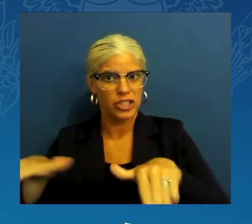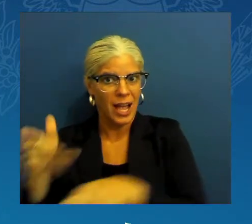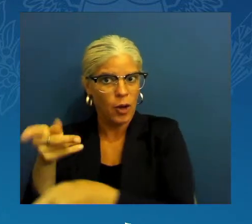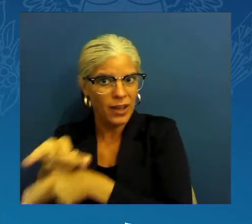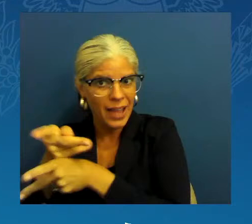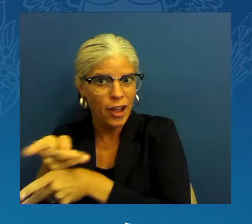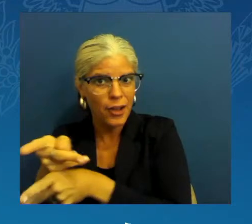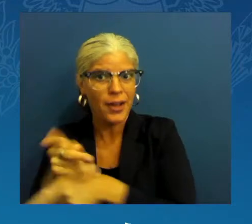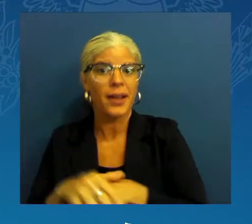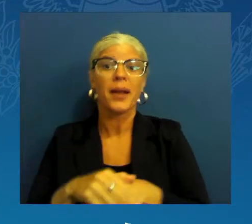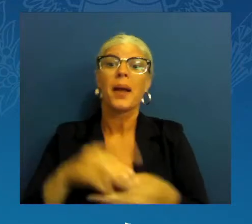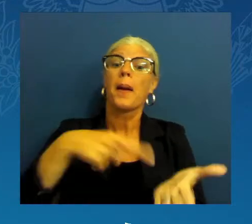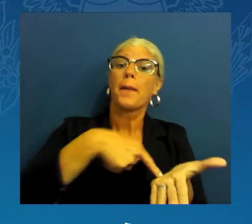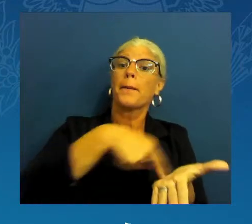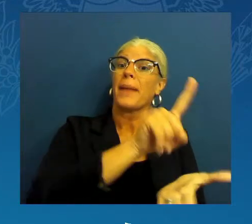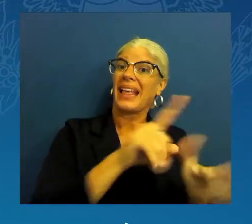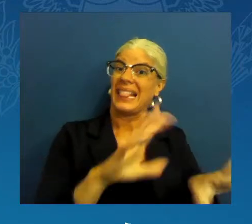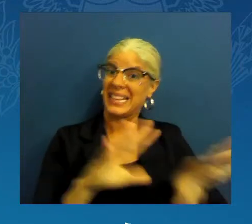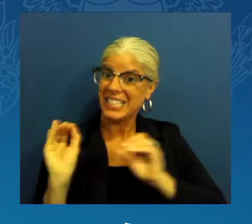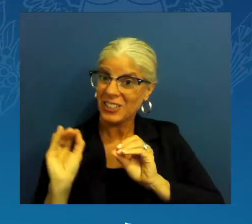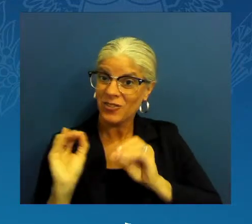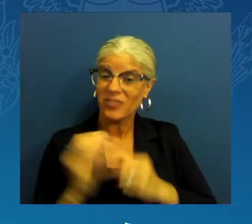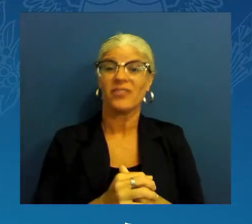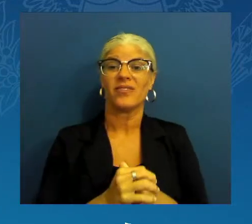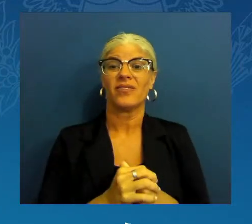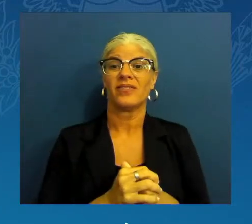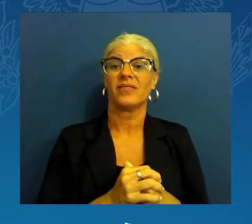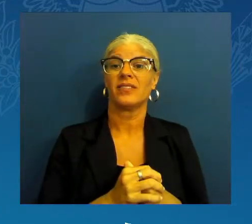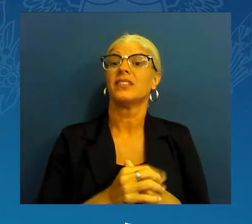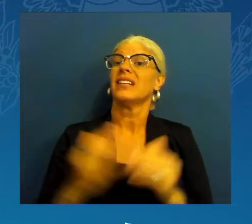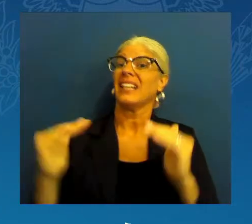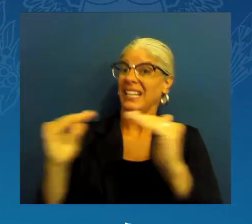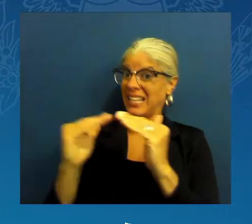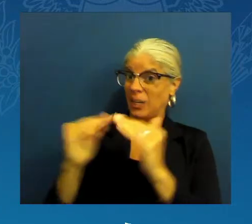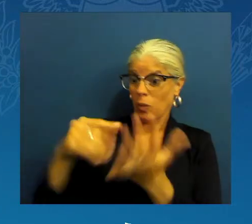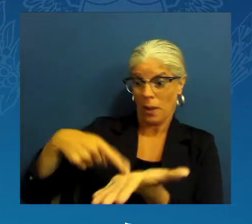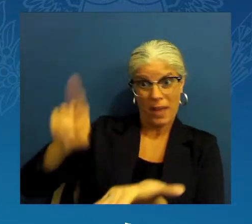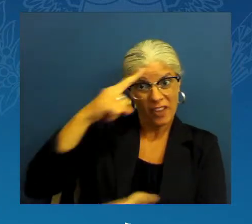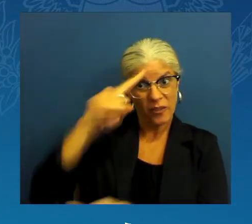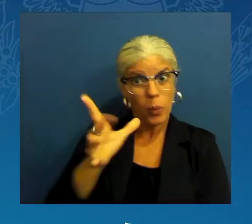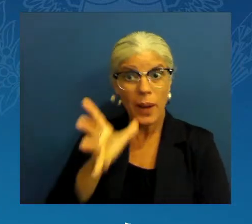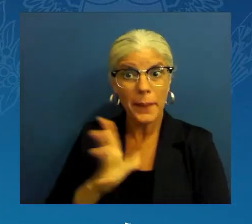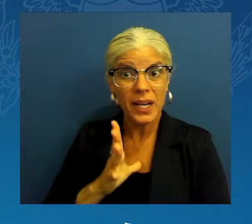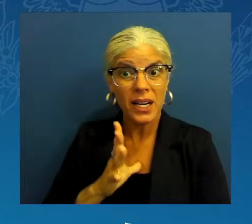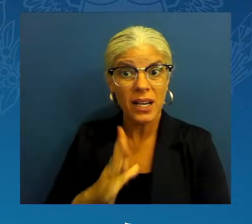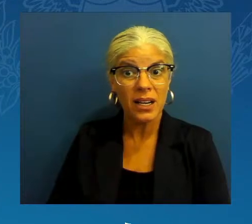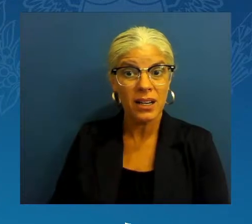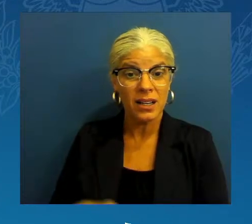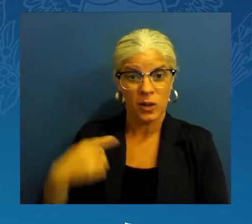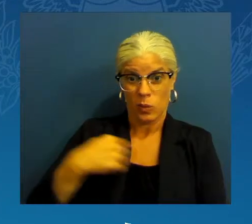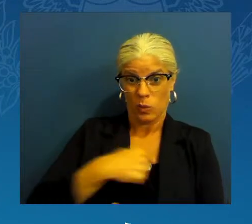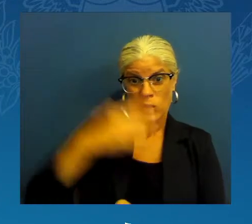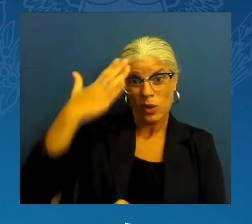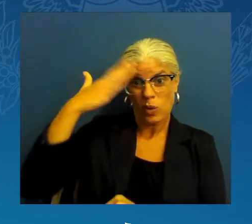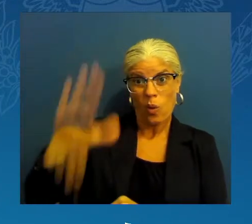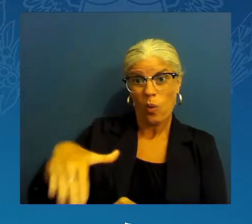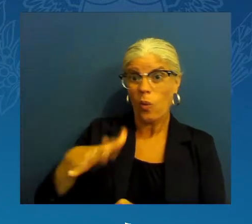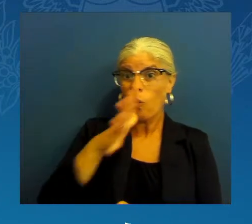because we know when we lift up the economic status of women, we lift up the economic status of children, of families,